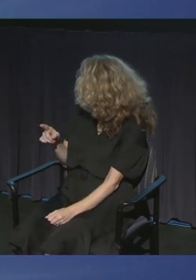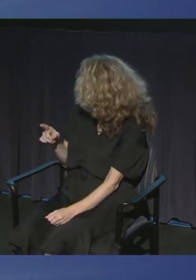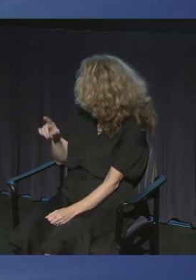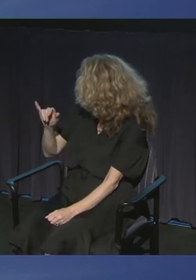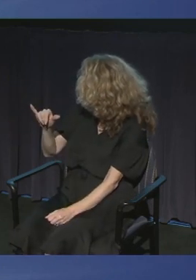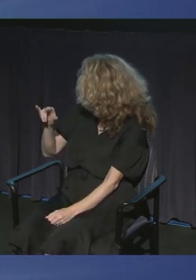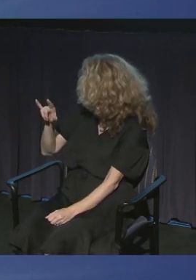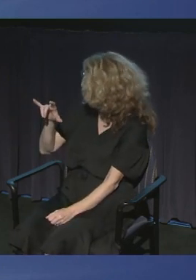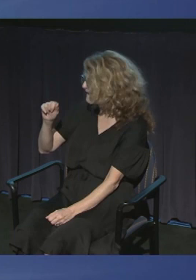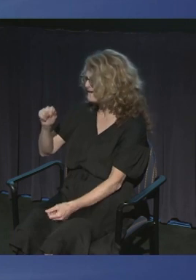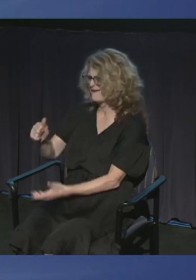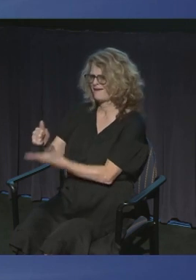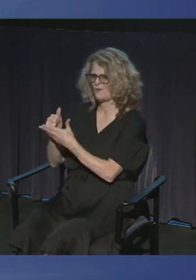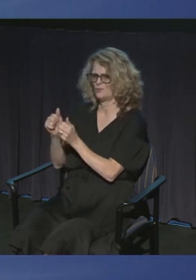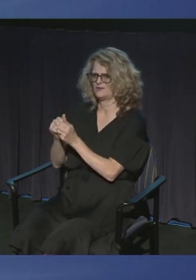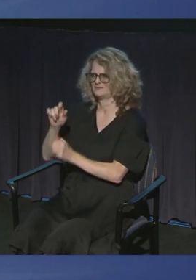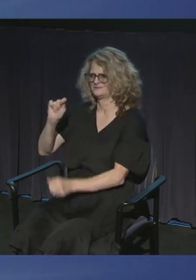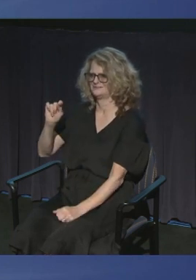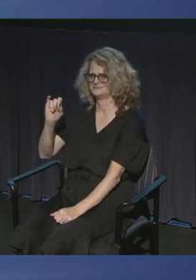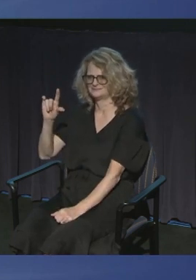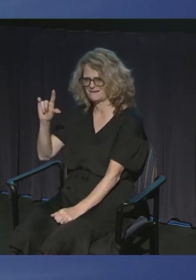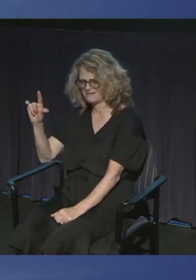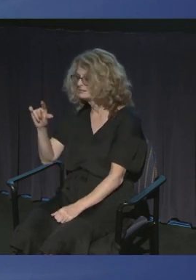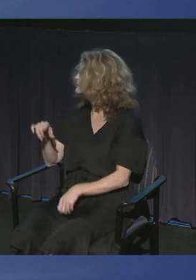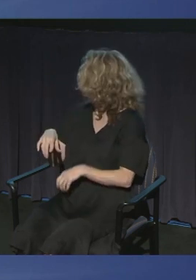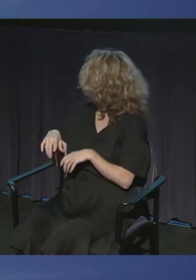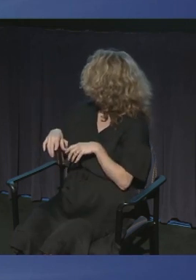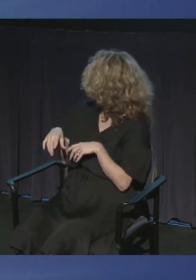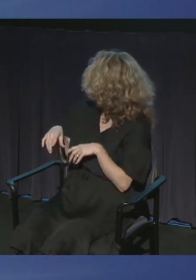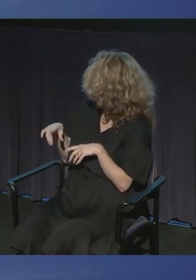US A LOT WITH THE B CELL WORK THAT I MENTIONED AND BELFOR, I